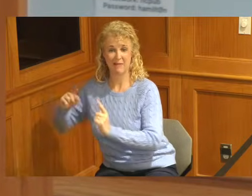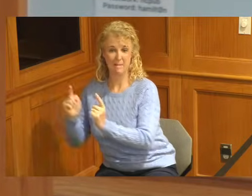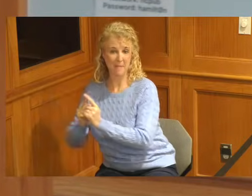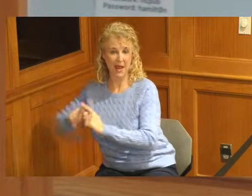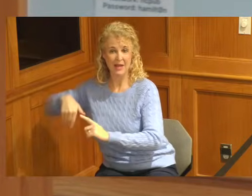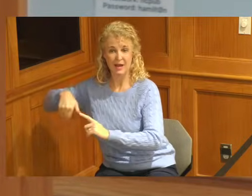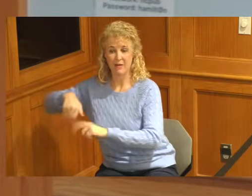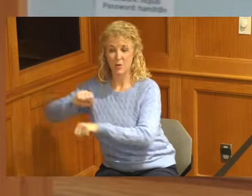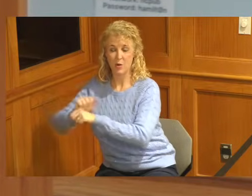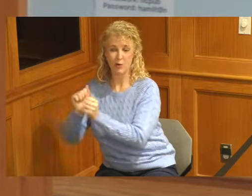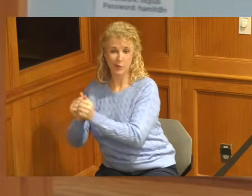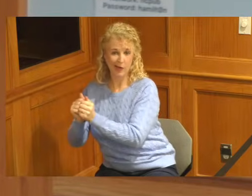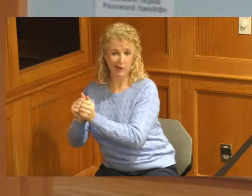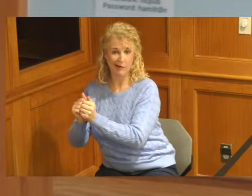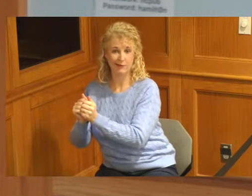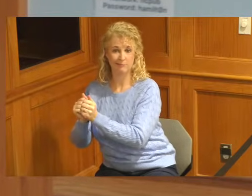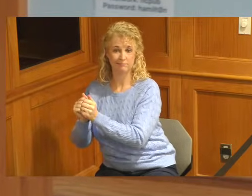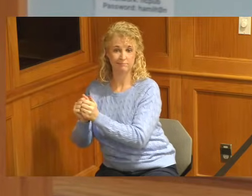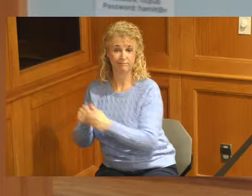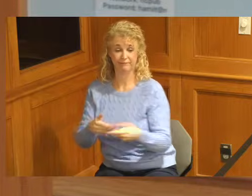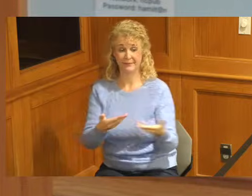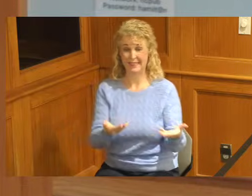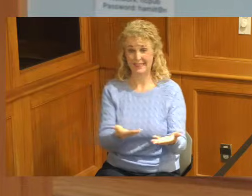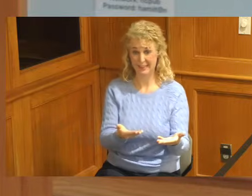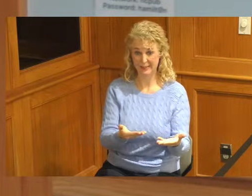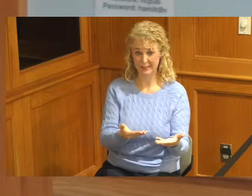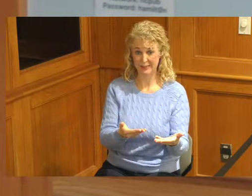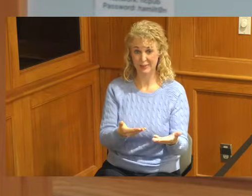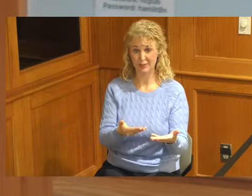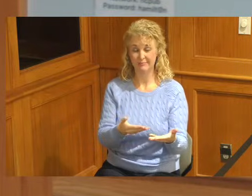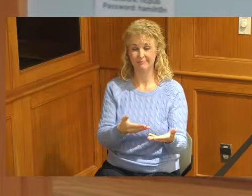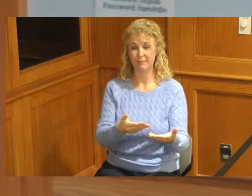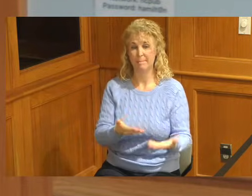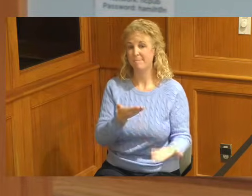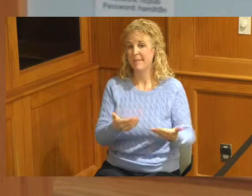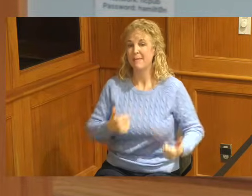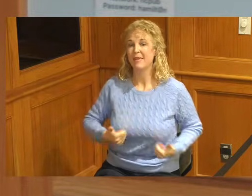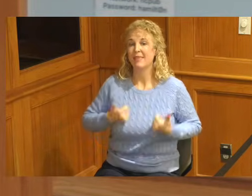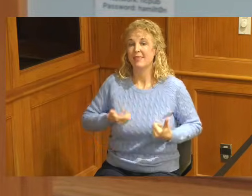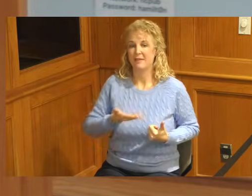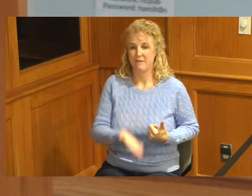this is a partner who is here who is in this community who is advocating for growth in this